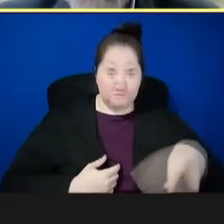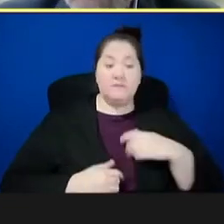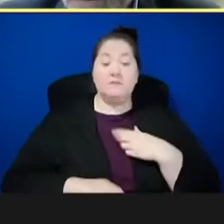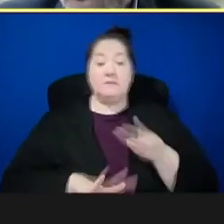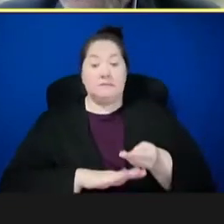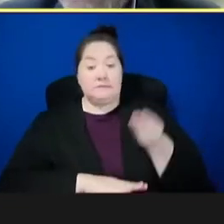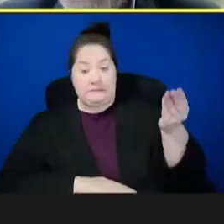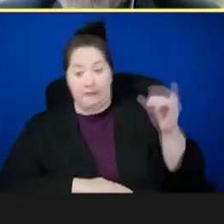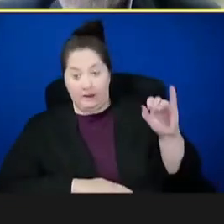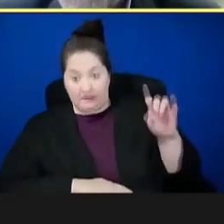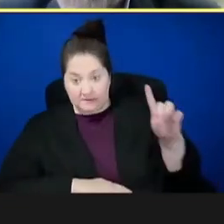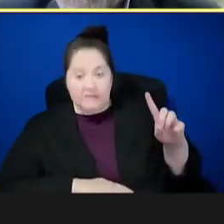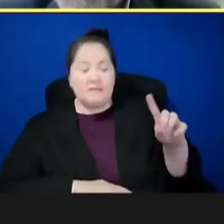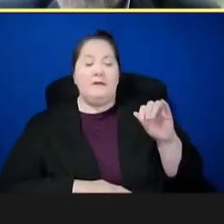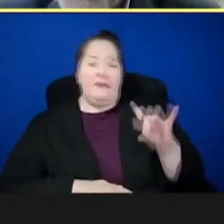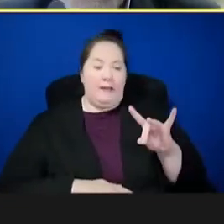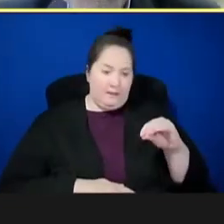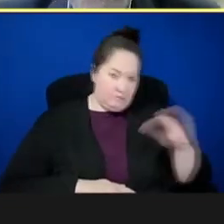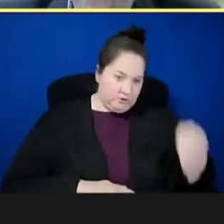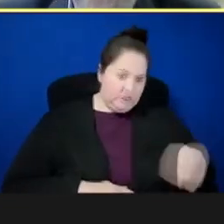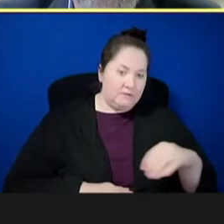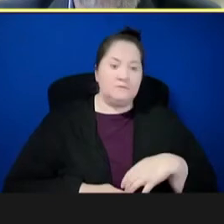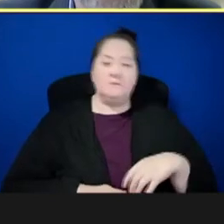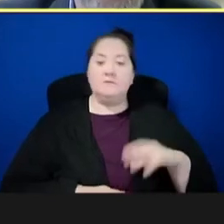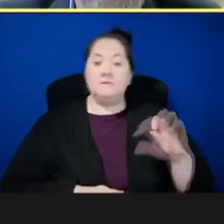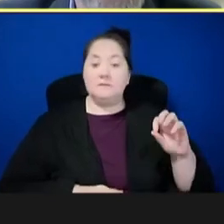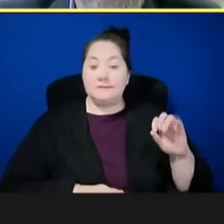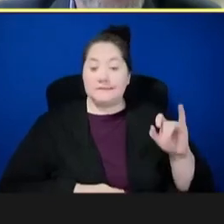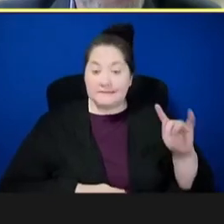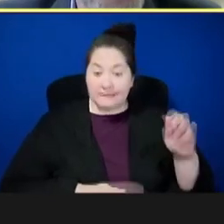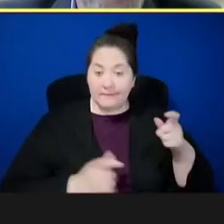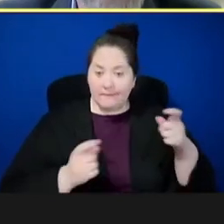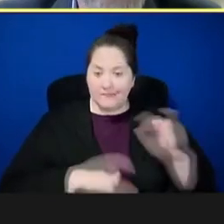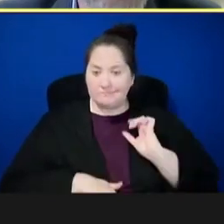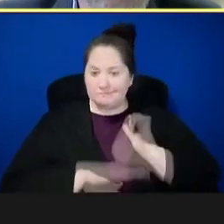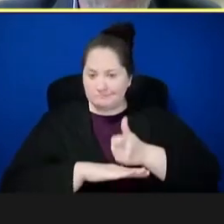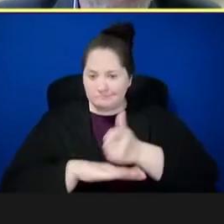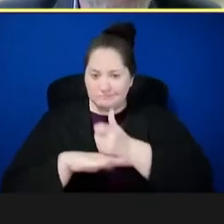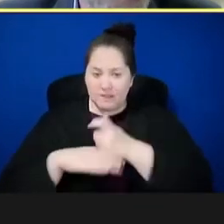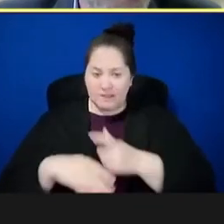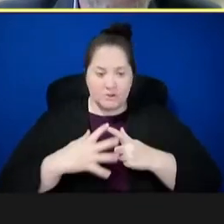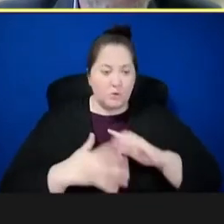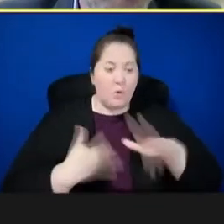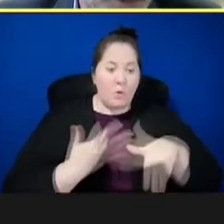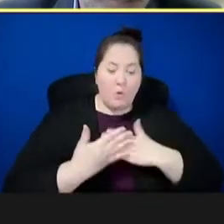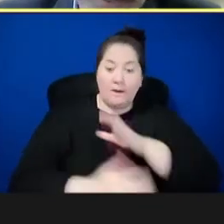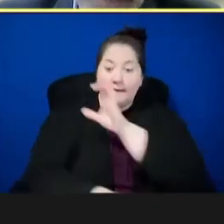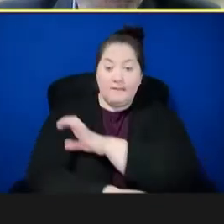80 percent. The setup and initiation of all of our clinics around the world that participated,